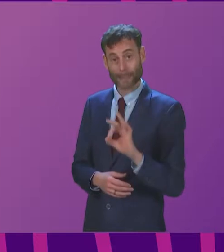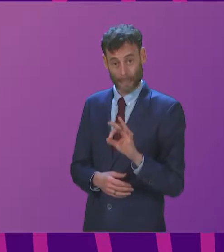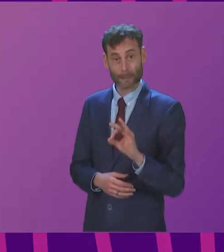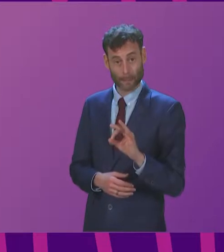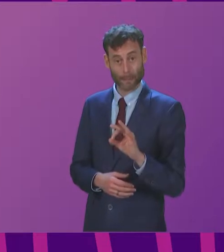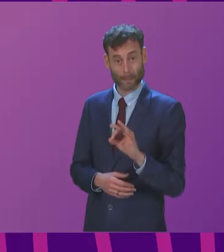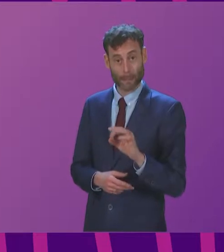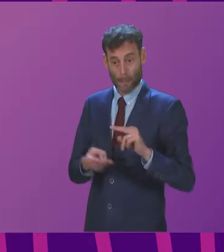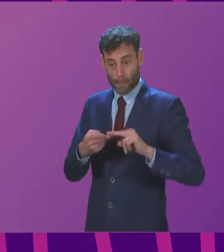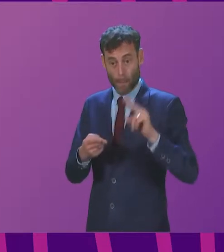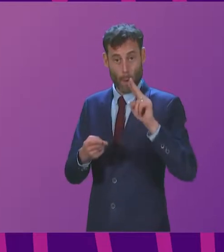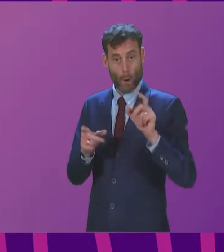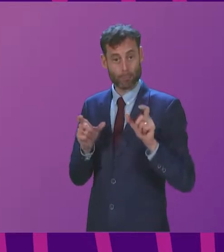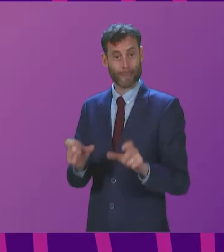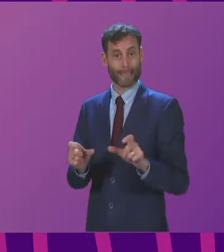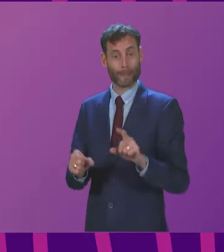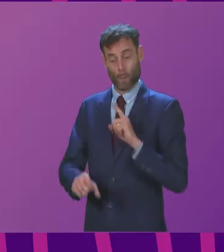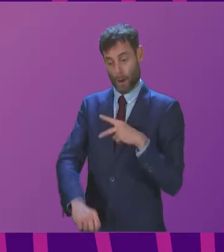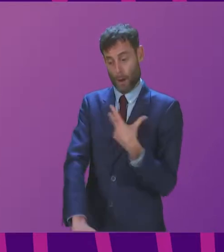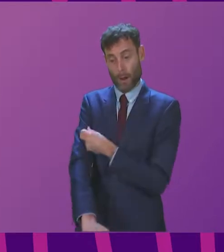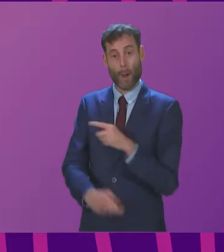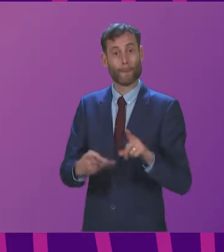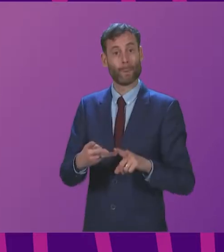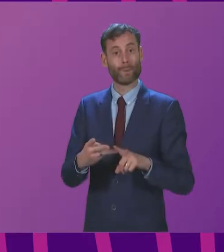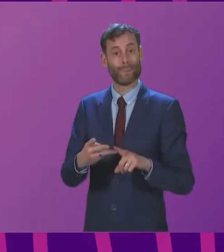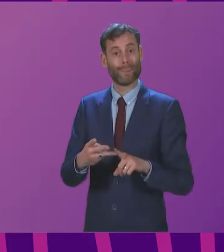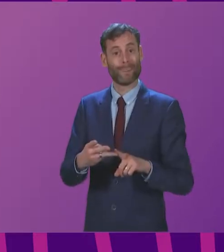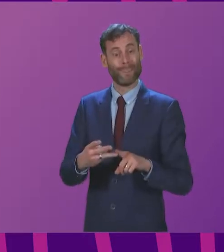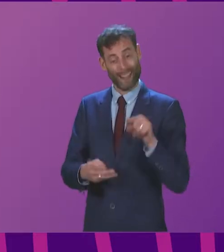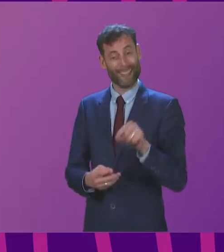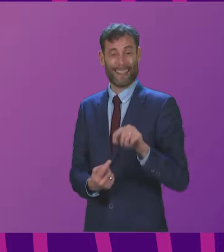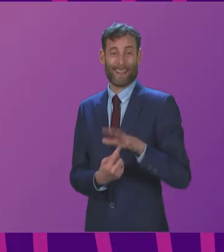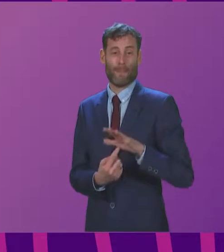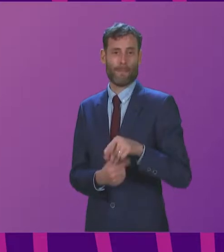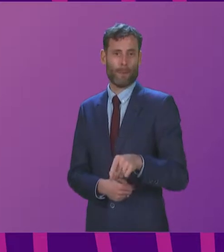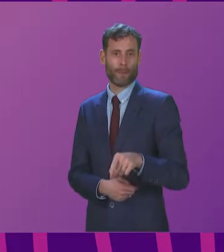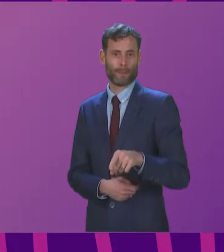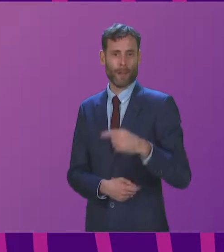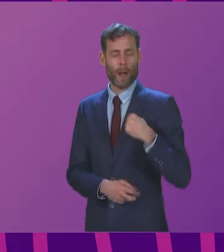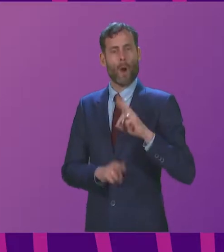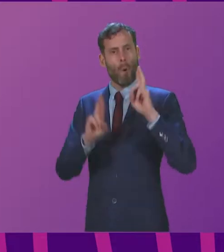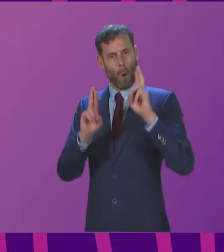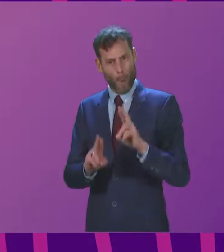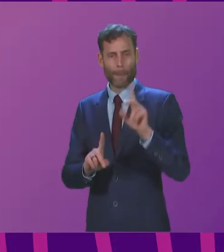so the point about immunity is important. I am grateful for the question, because it